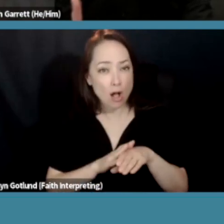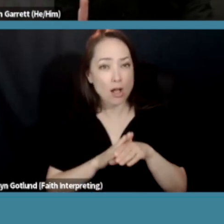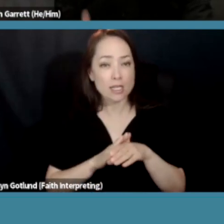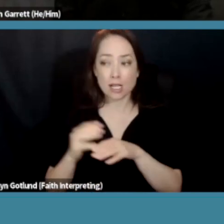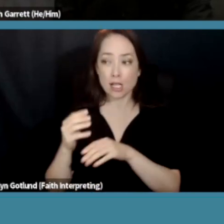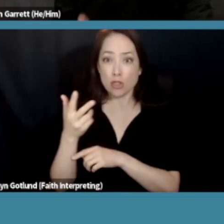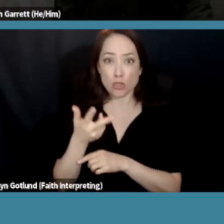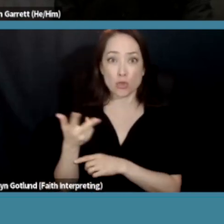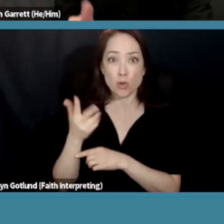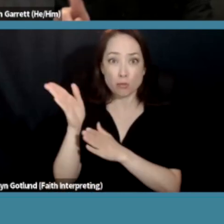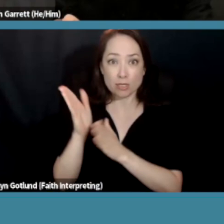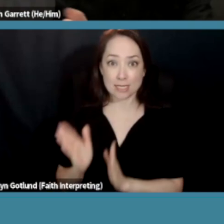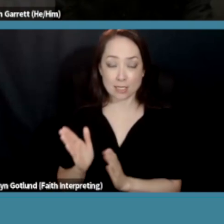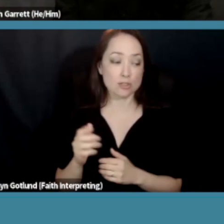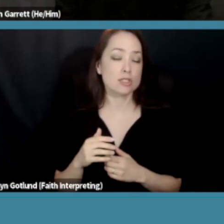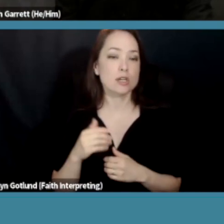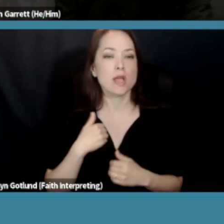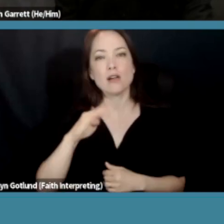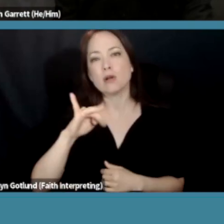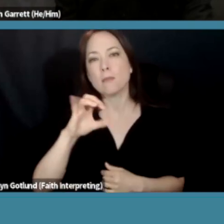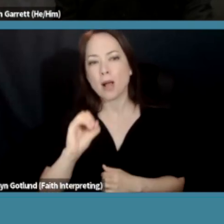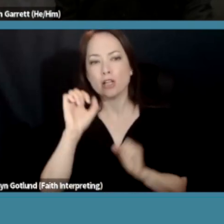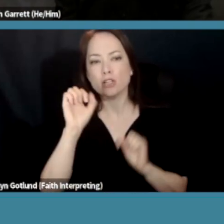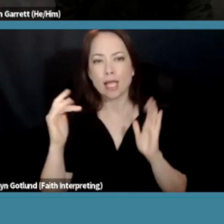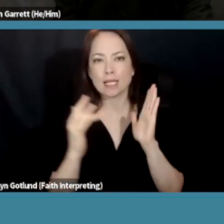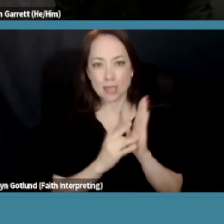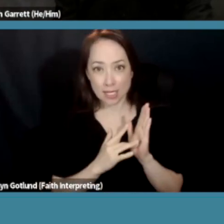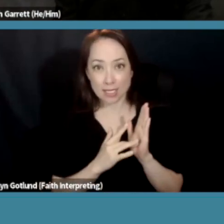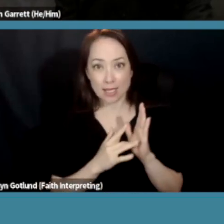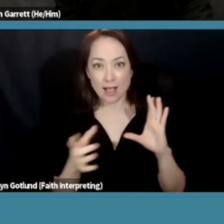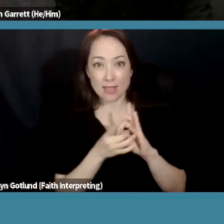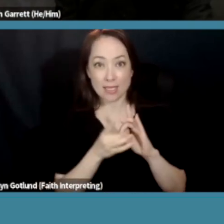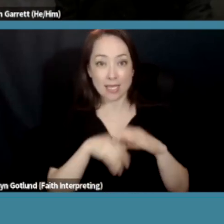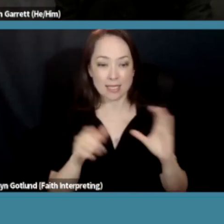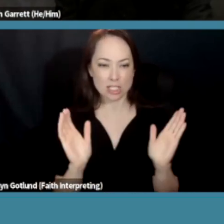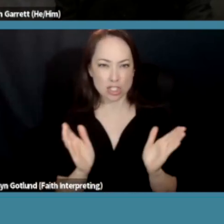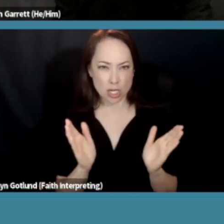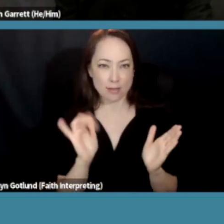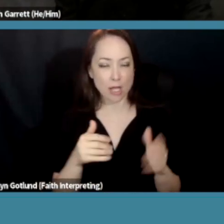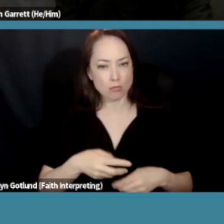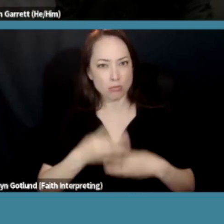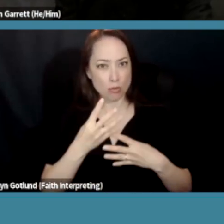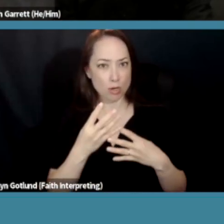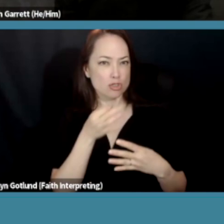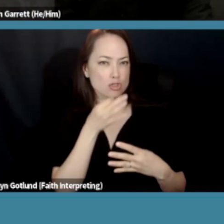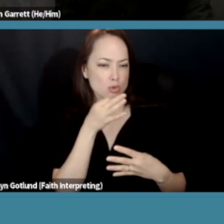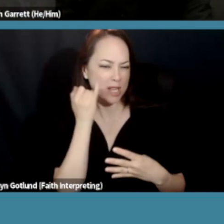there is a bio that you can click the link on in the chat, which will come up momentarily if it's not currently there.